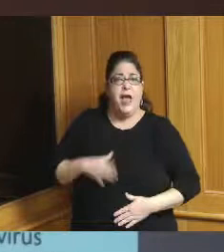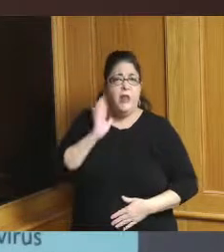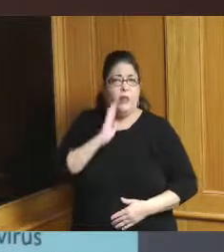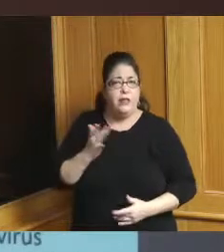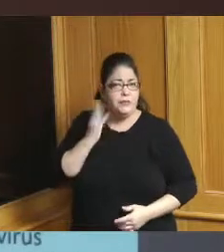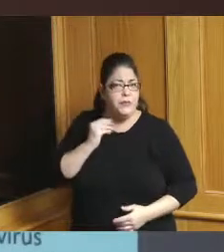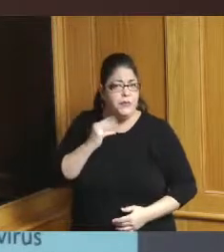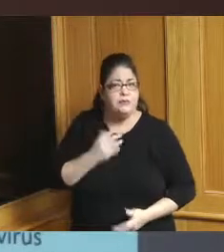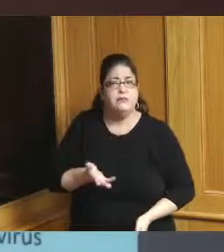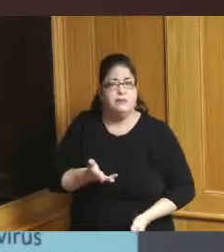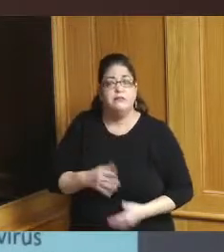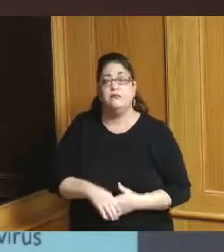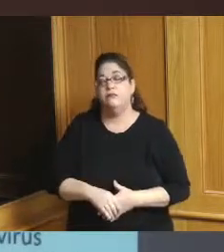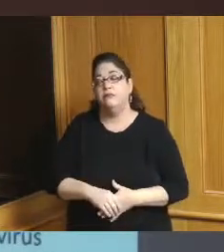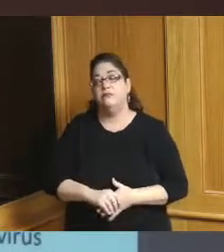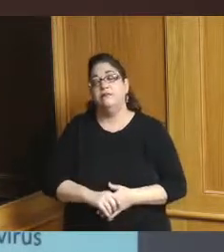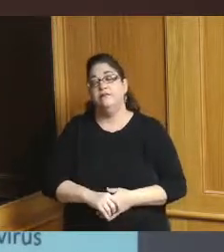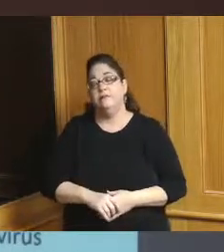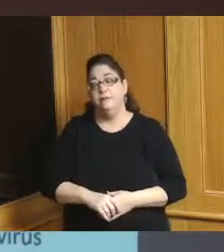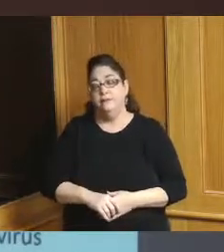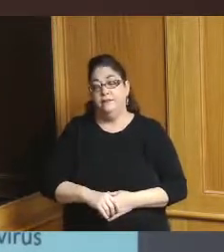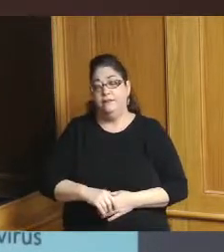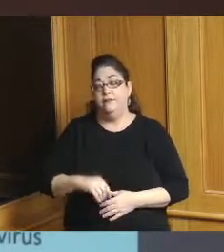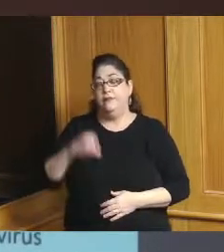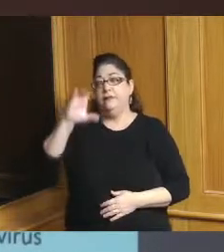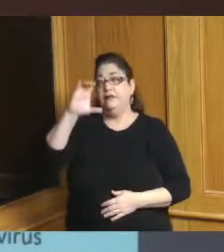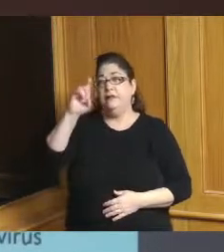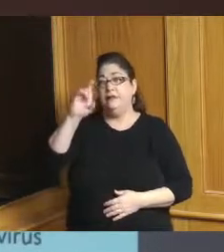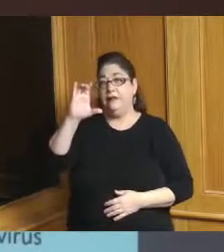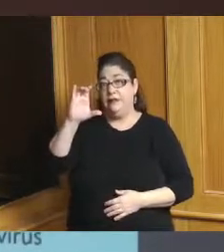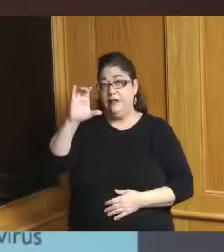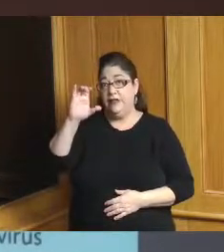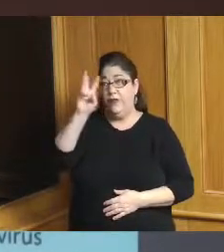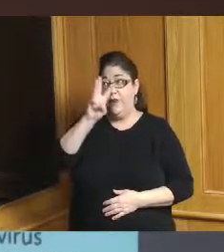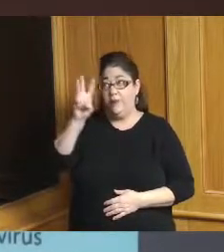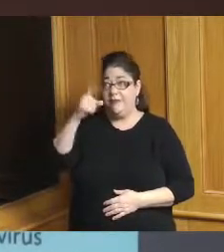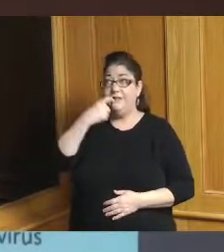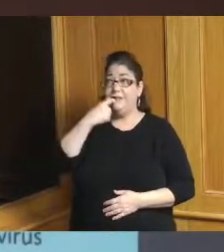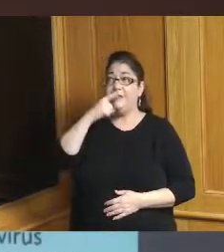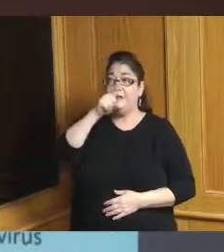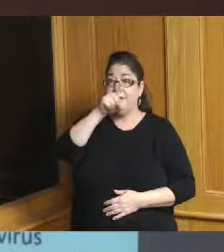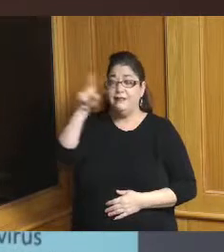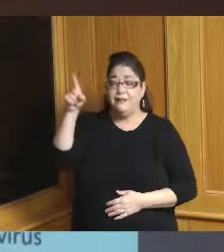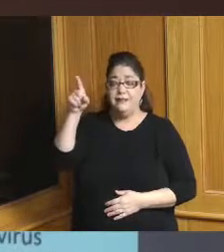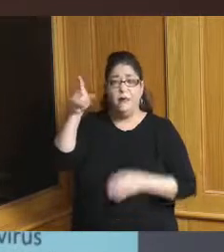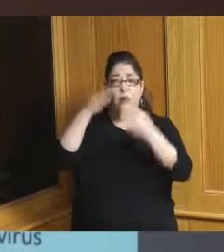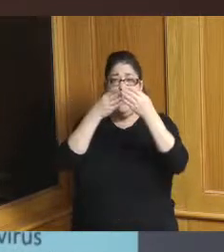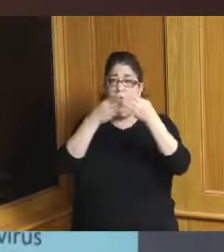CDC website on the CDC website they're very clear that these percentages are across all ethnicities